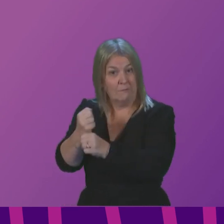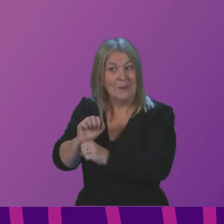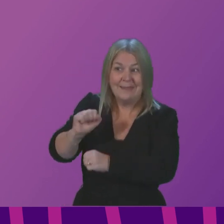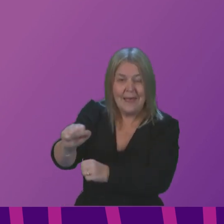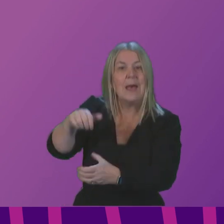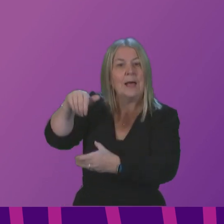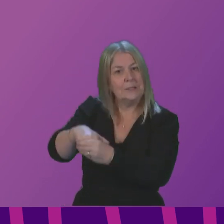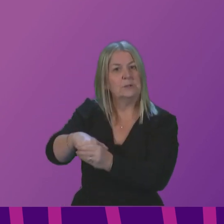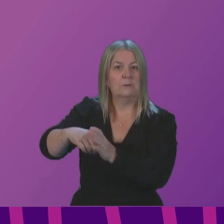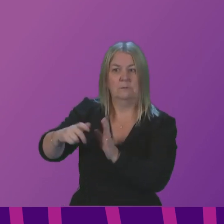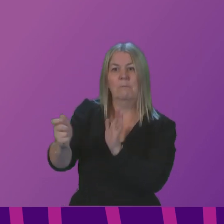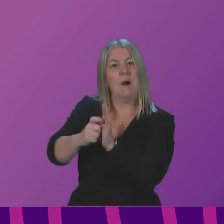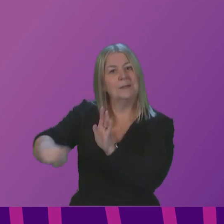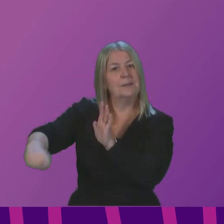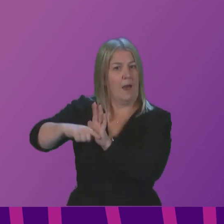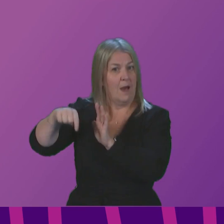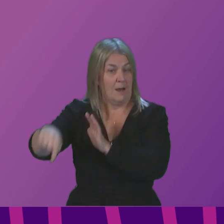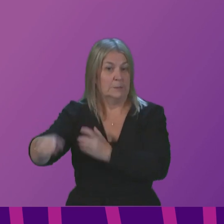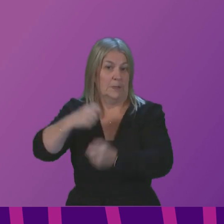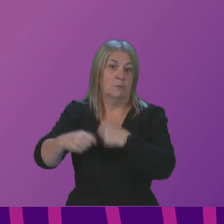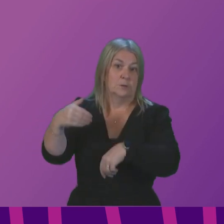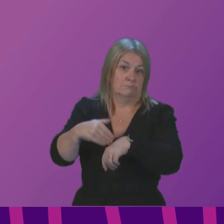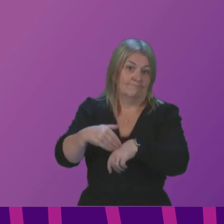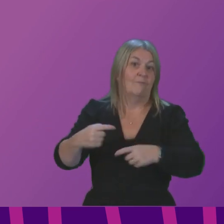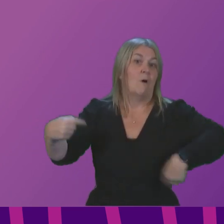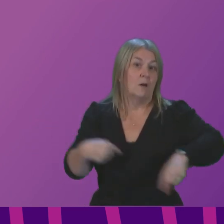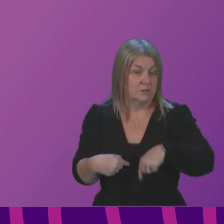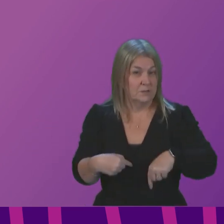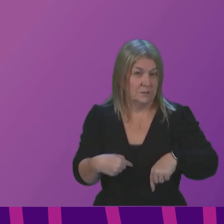unit pricing remains effective, because that would be deeply regrettable, given the policy’s